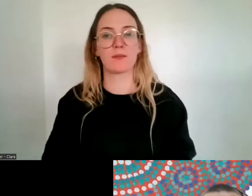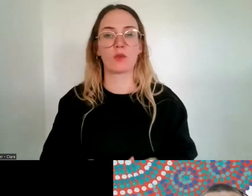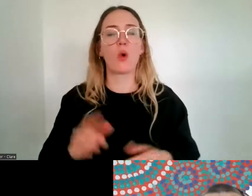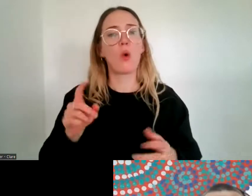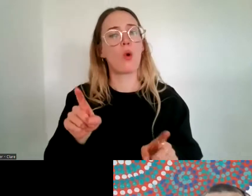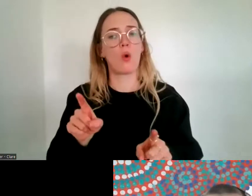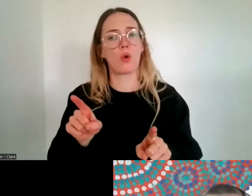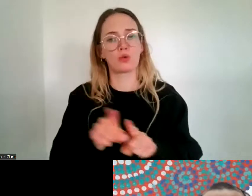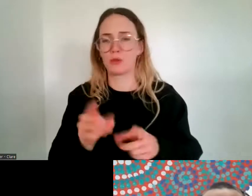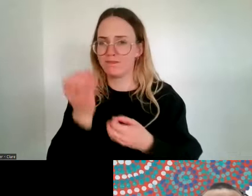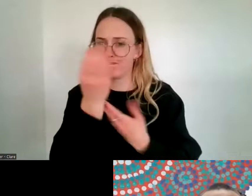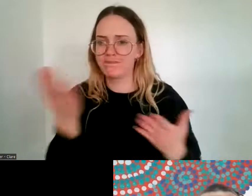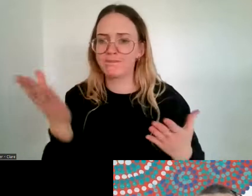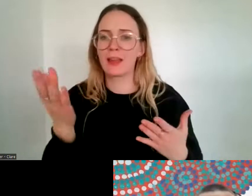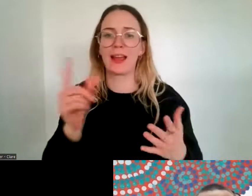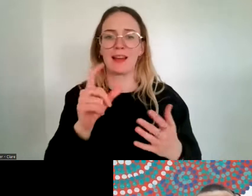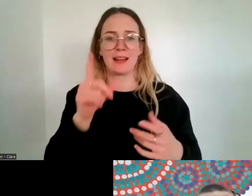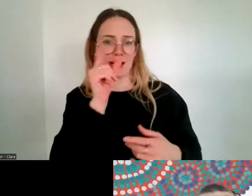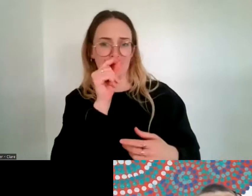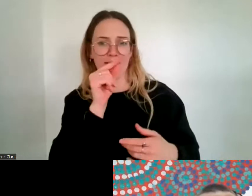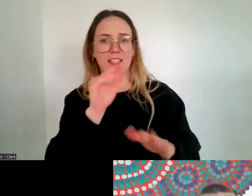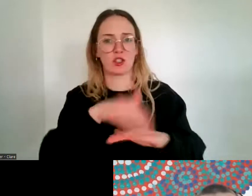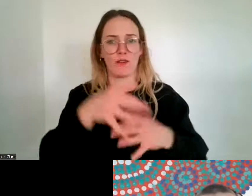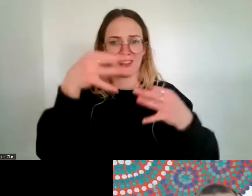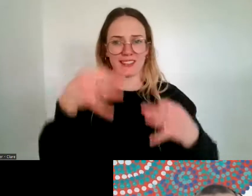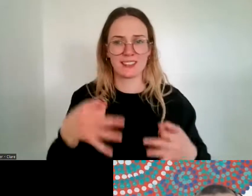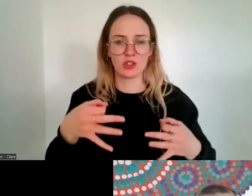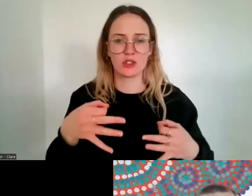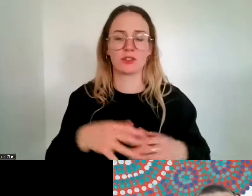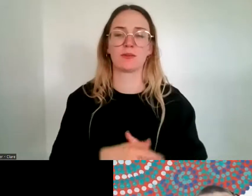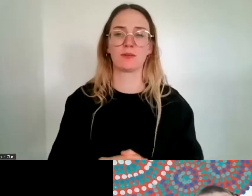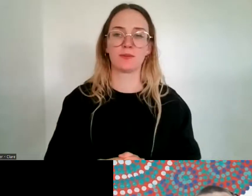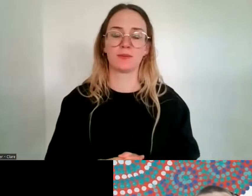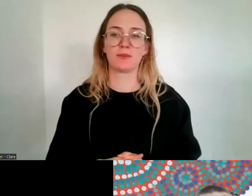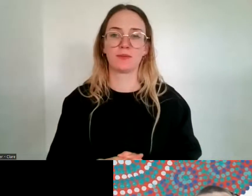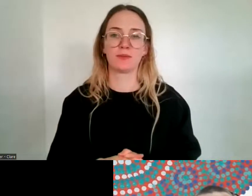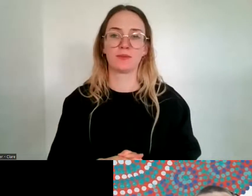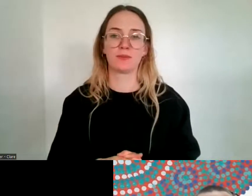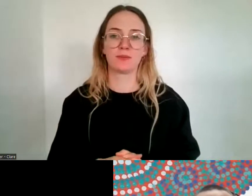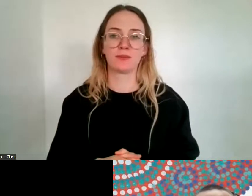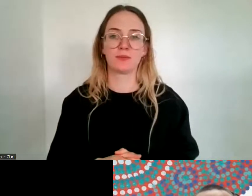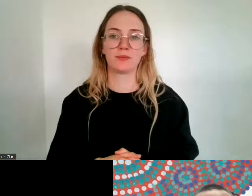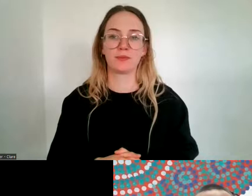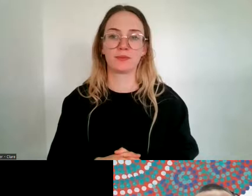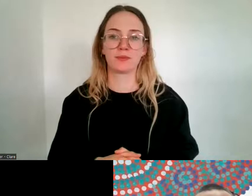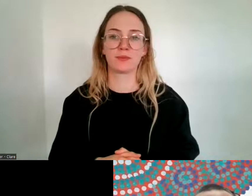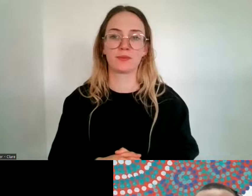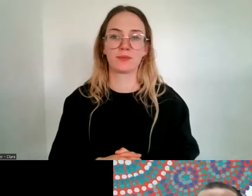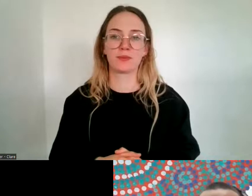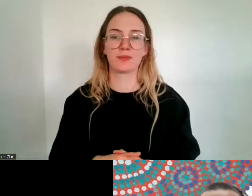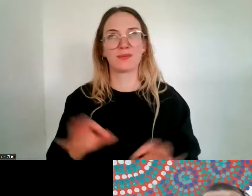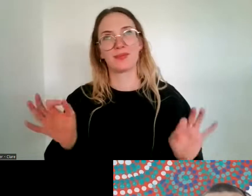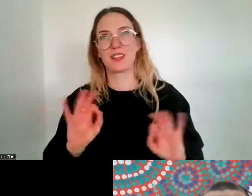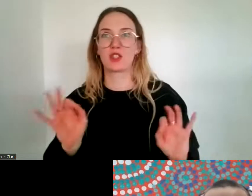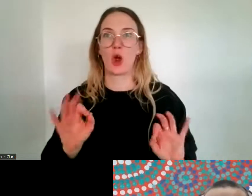capacity is decision specific and domain specific as well. There's no one single test for capacity.